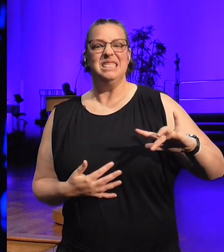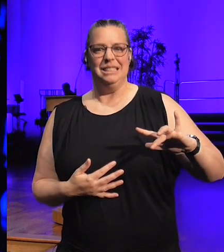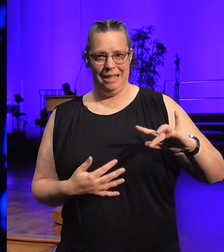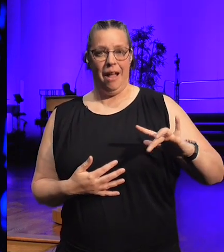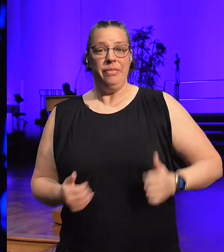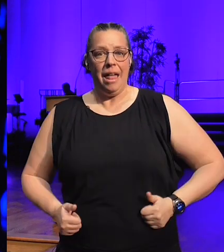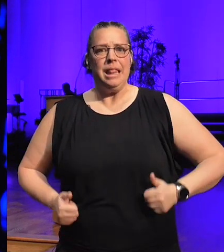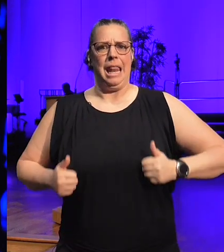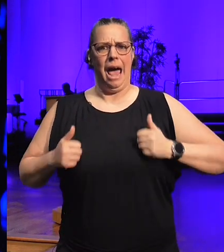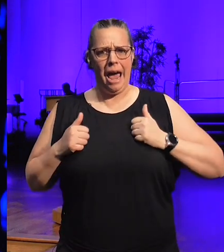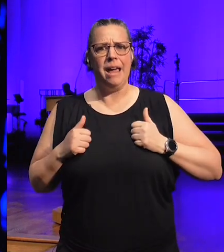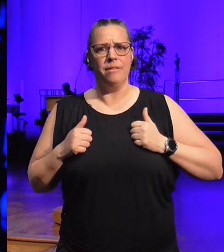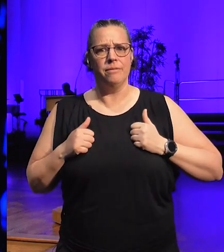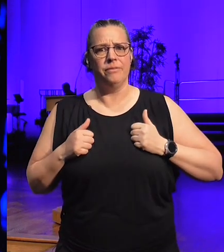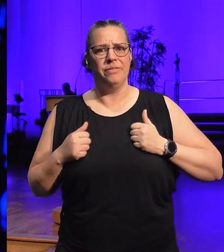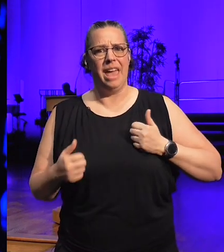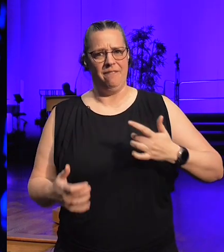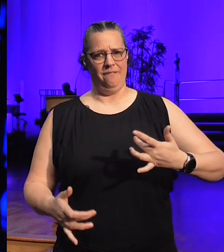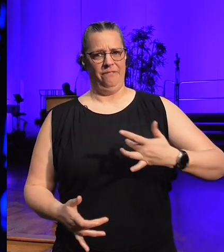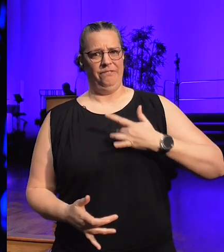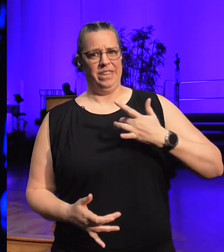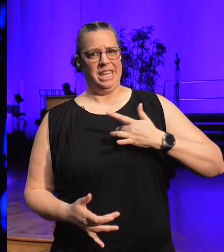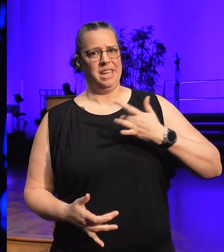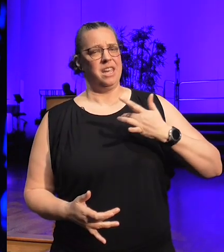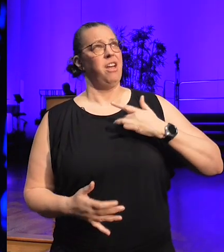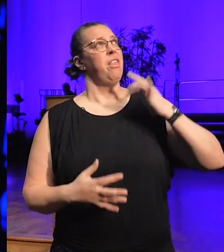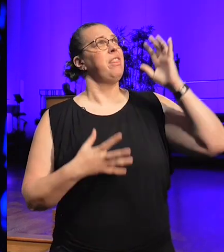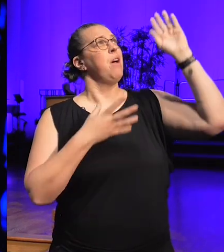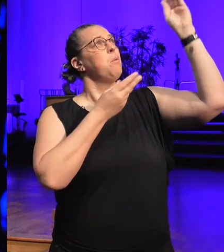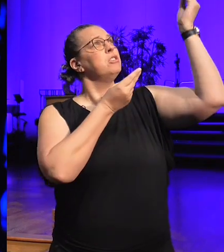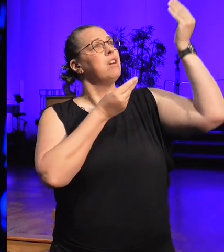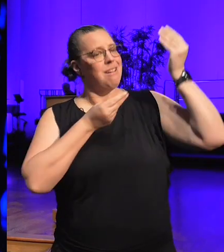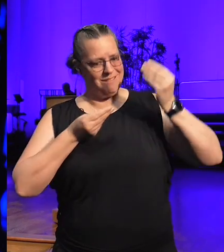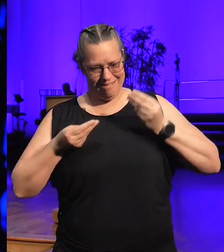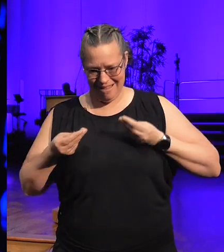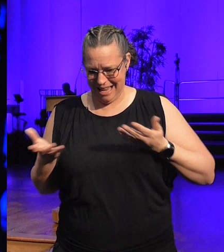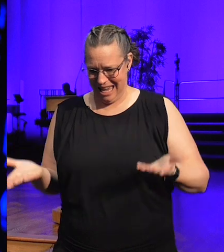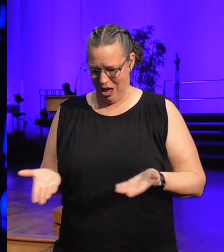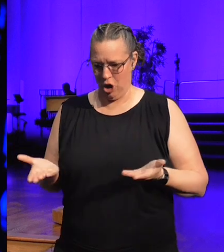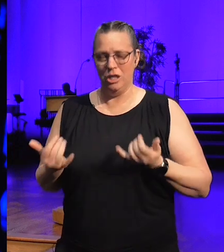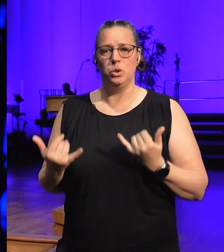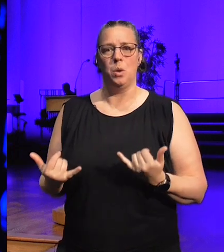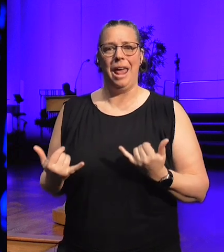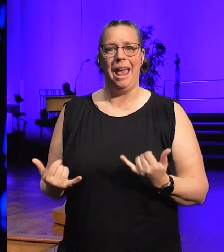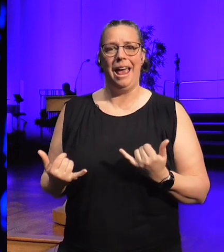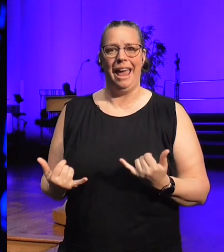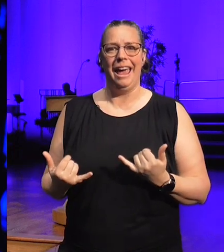to feel it as the very essence of that which has brought us here today the continuation of